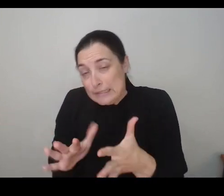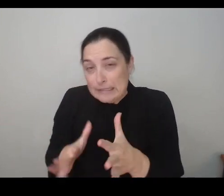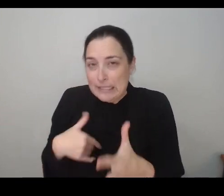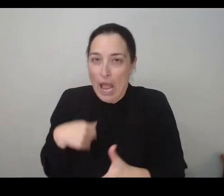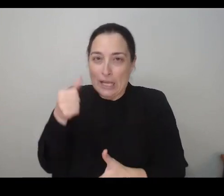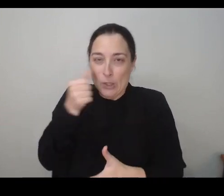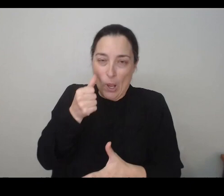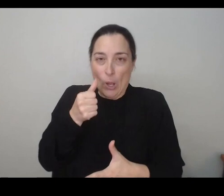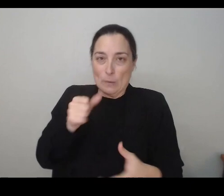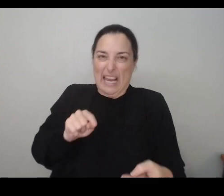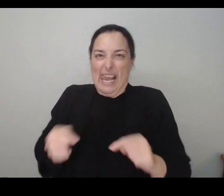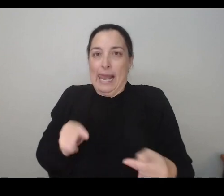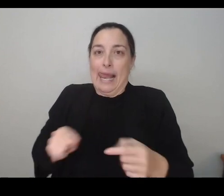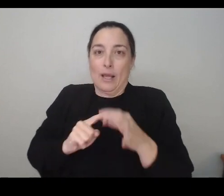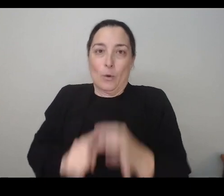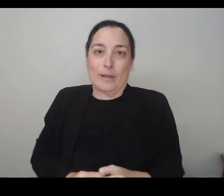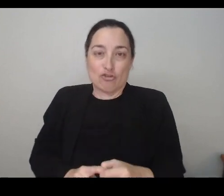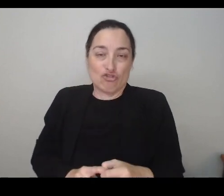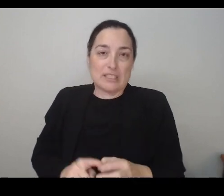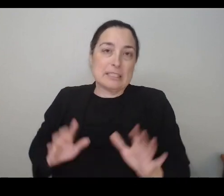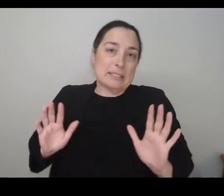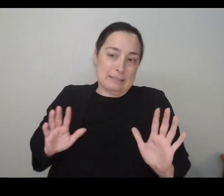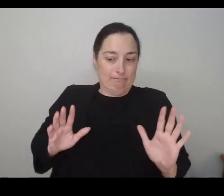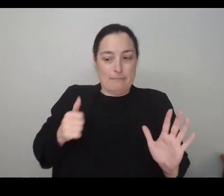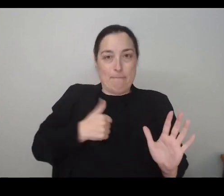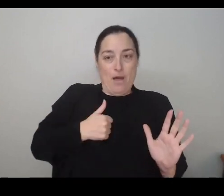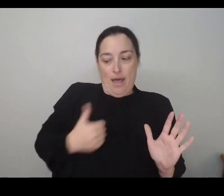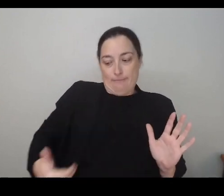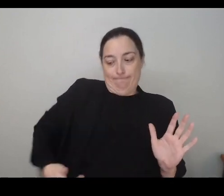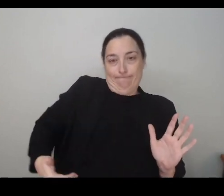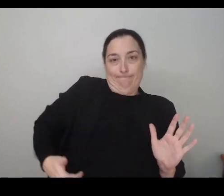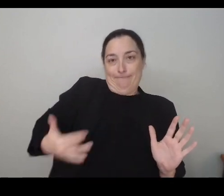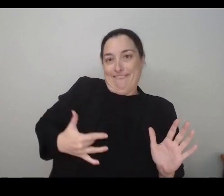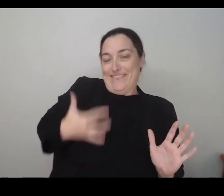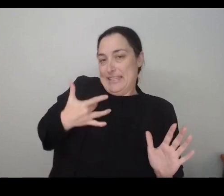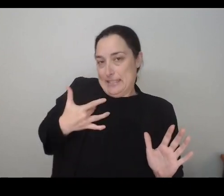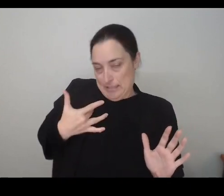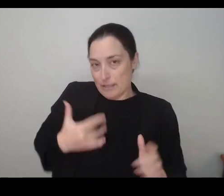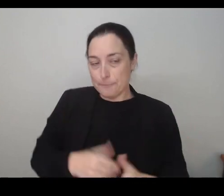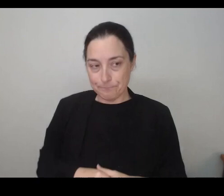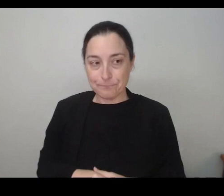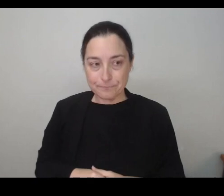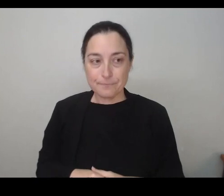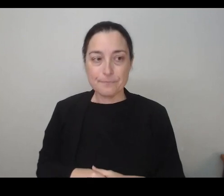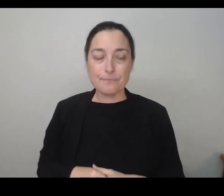and as I said, just a feeling, but I would, and also this term appropriation